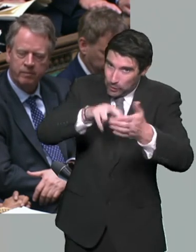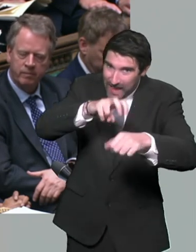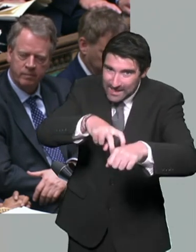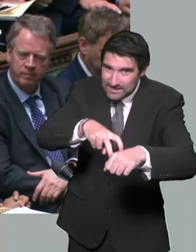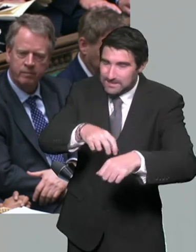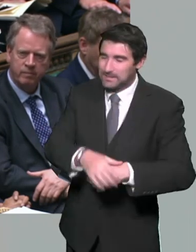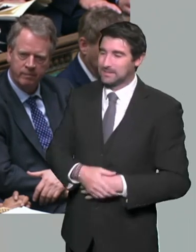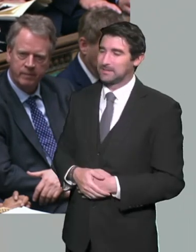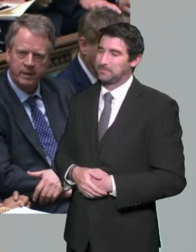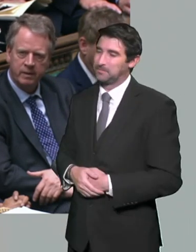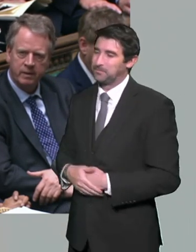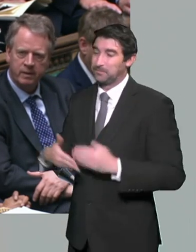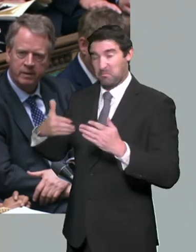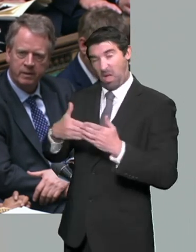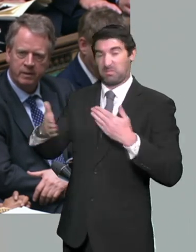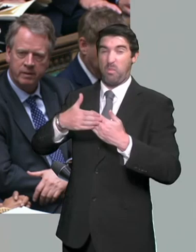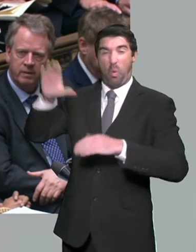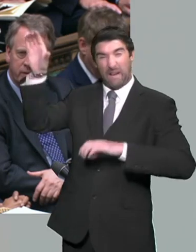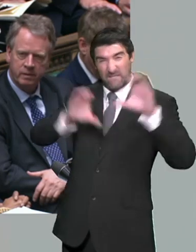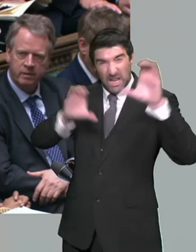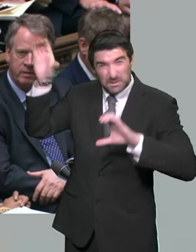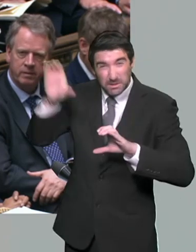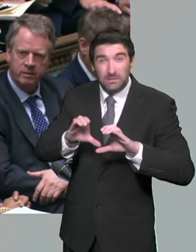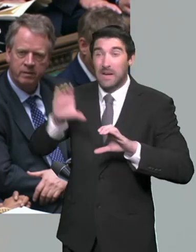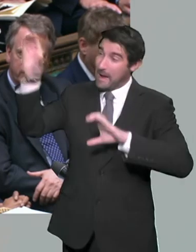In Scotland and across the whole UK, as I mentioned, there is great investment in the